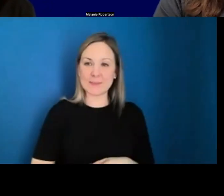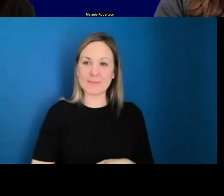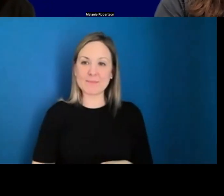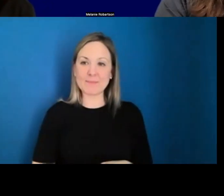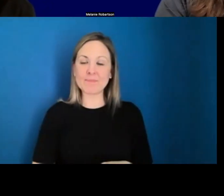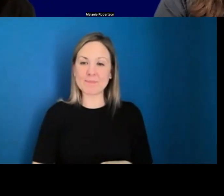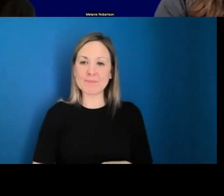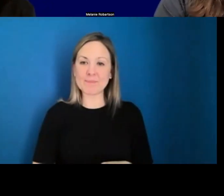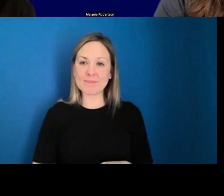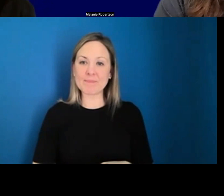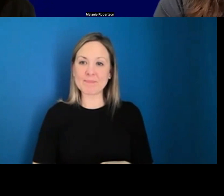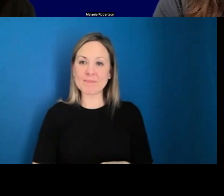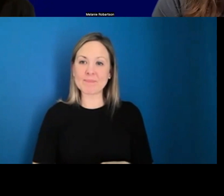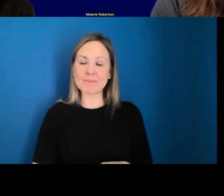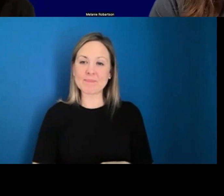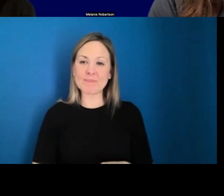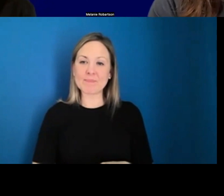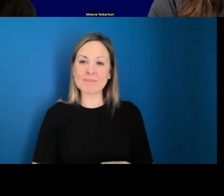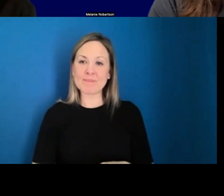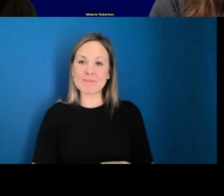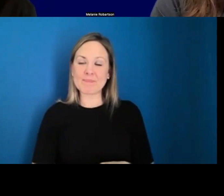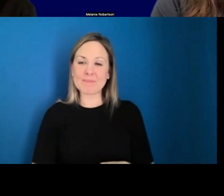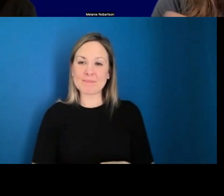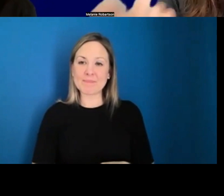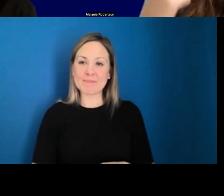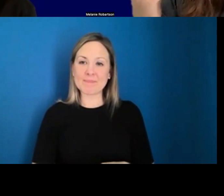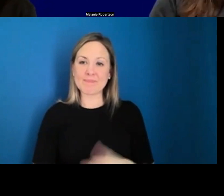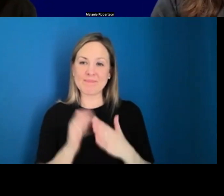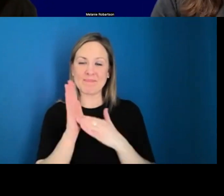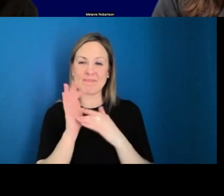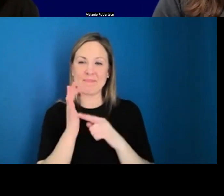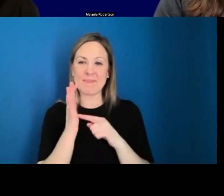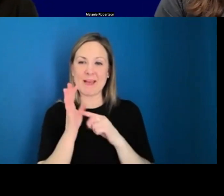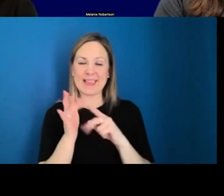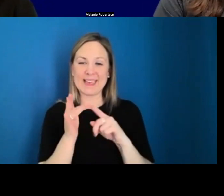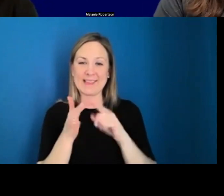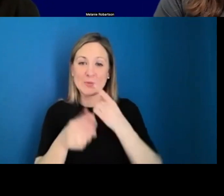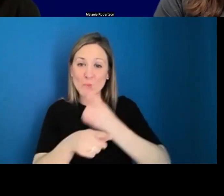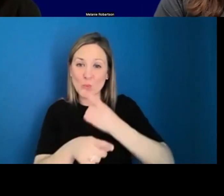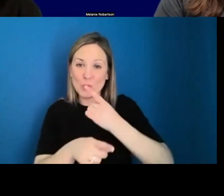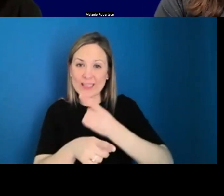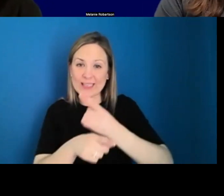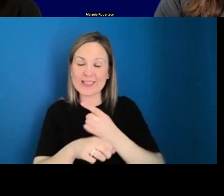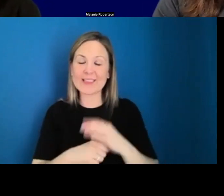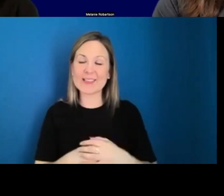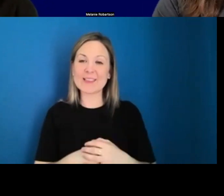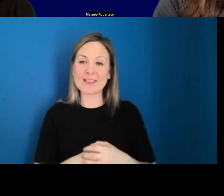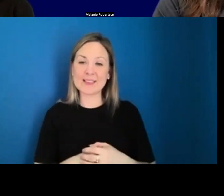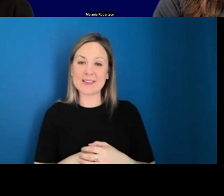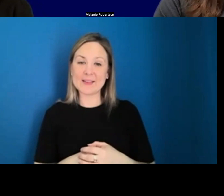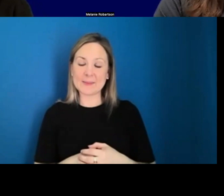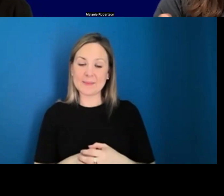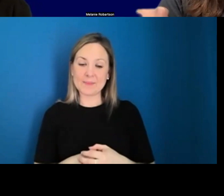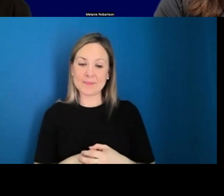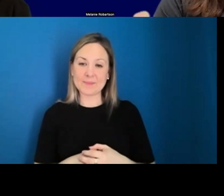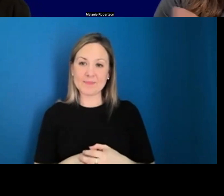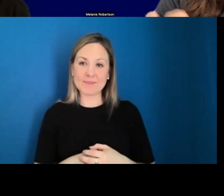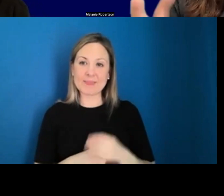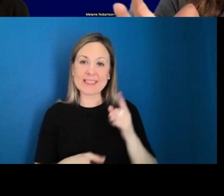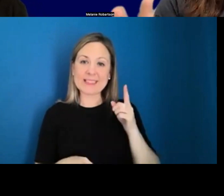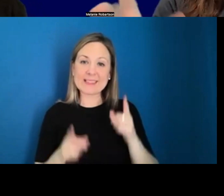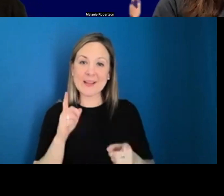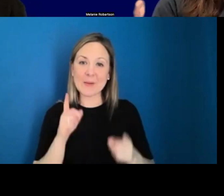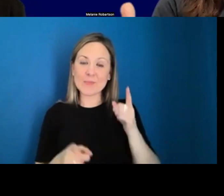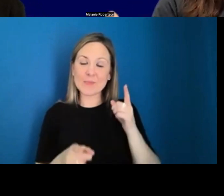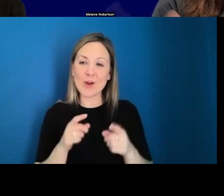So sometimes ..It’s Melanie speaking. Sometimes it's an easily predictable finite